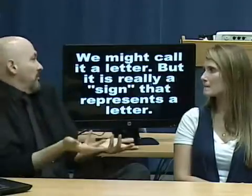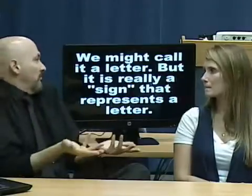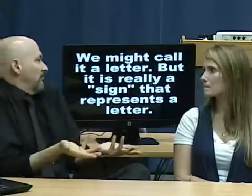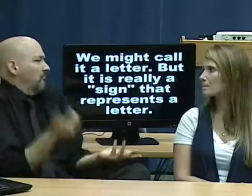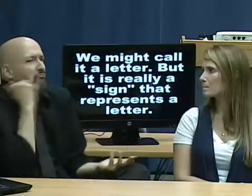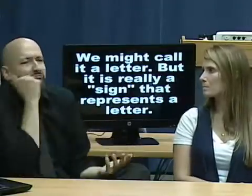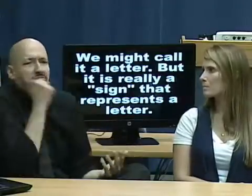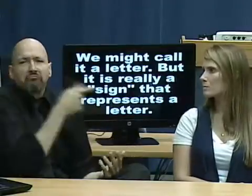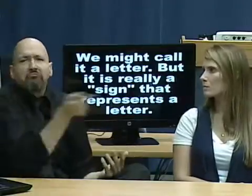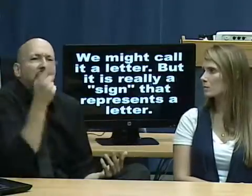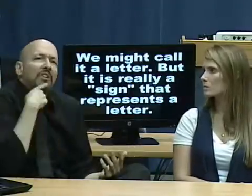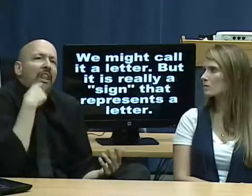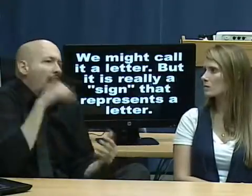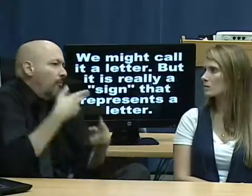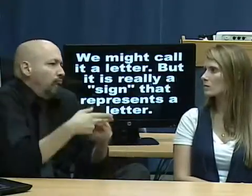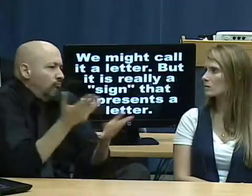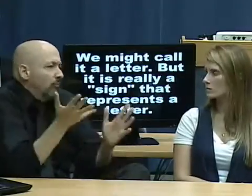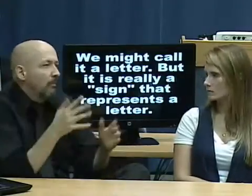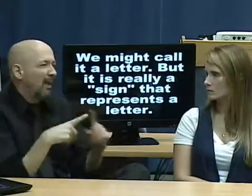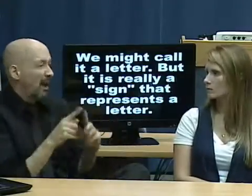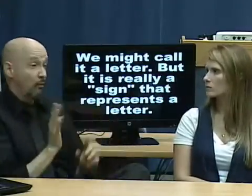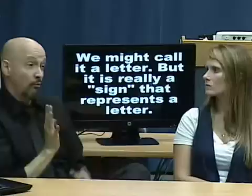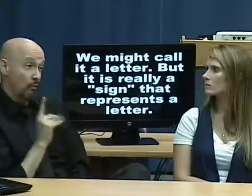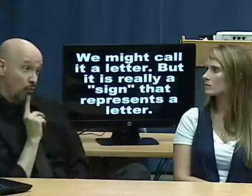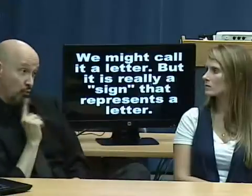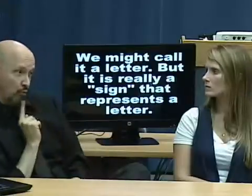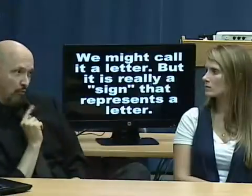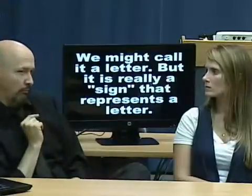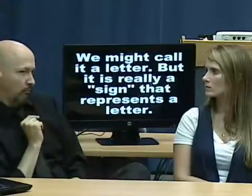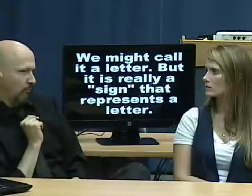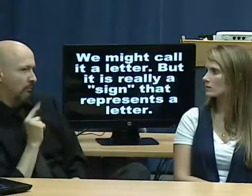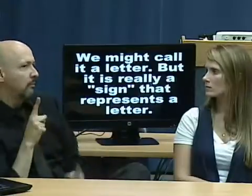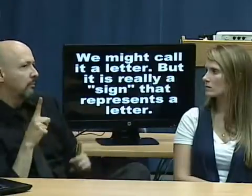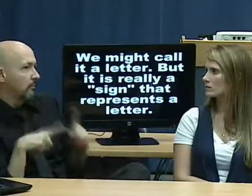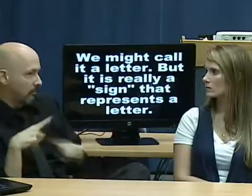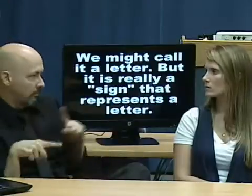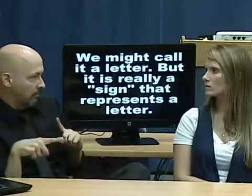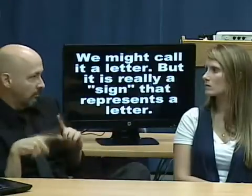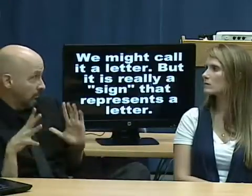Every day, you all might call them "letters." But, I'd say, "Hold on. Are you sure?" They are really signs.